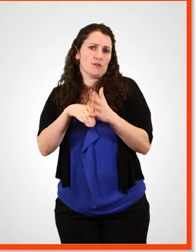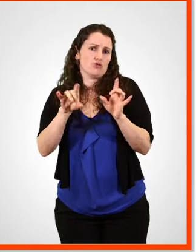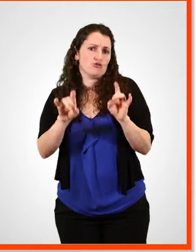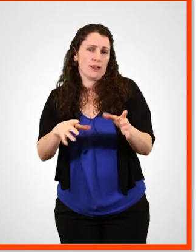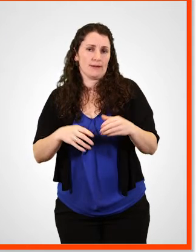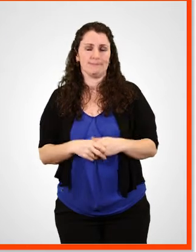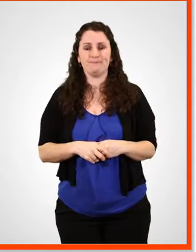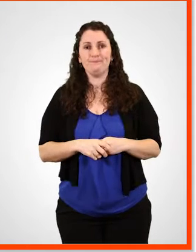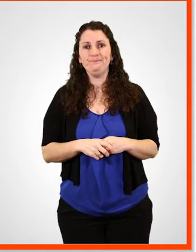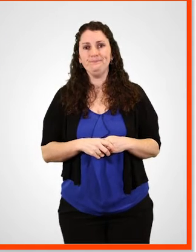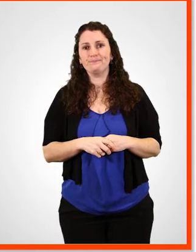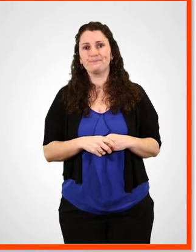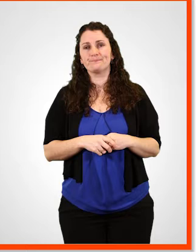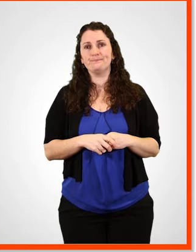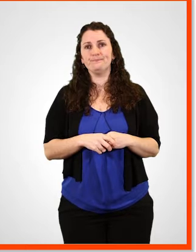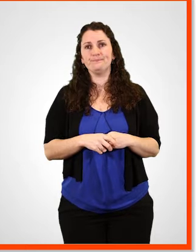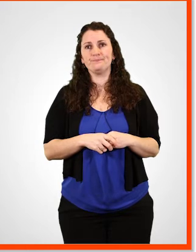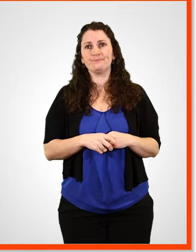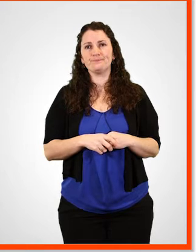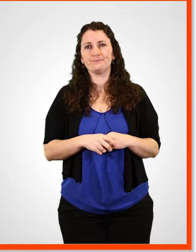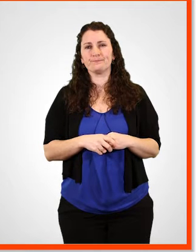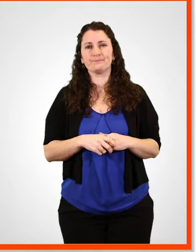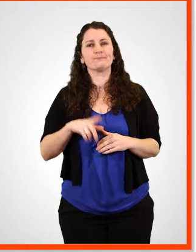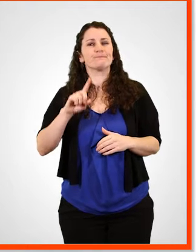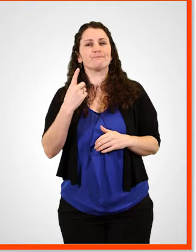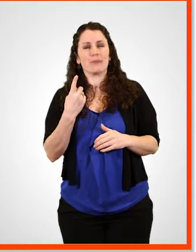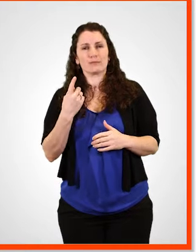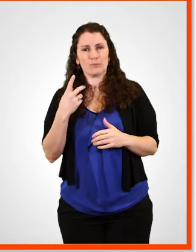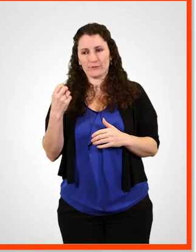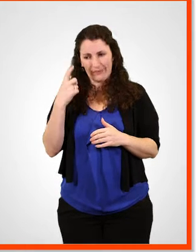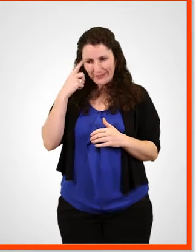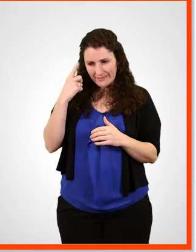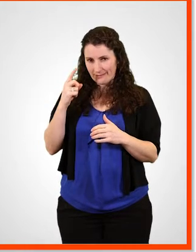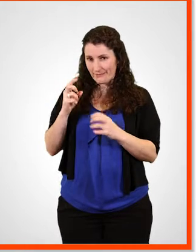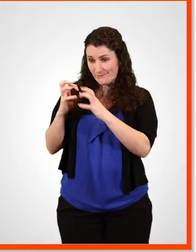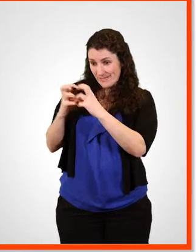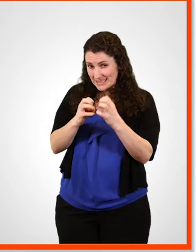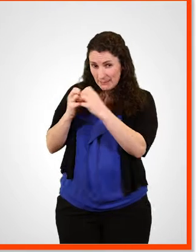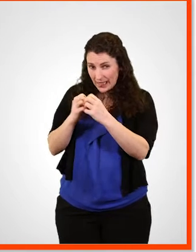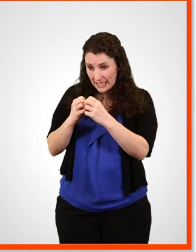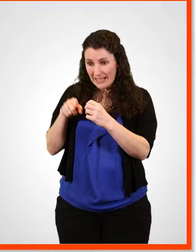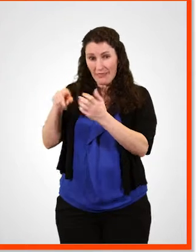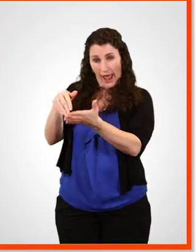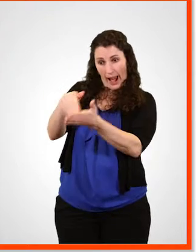It's not supportive of some of the skills that we're talking about in developing the alphabetic principles. Finger spelling is a different skill.